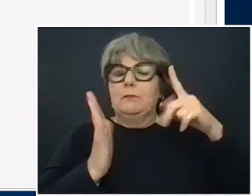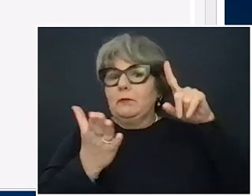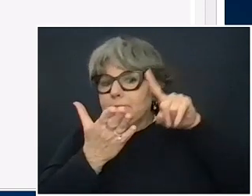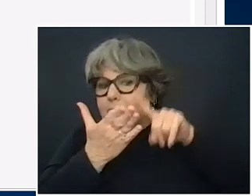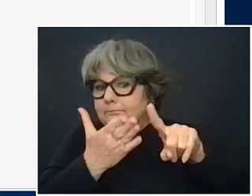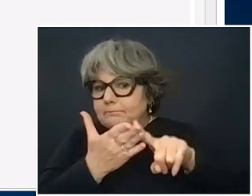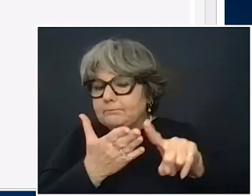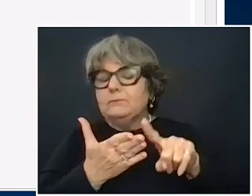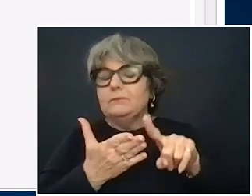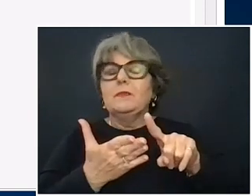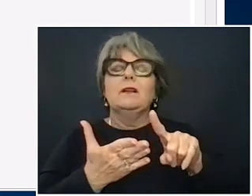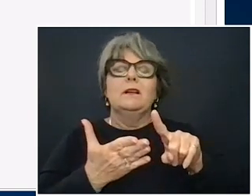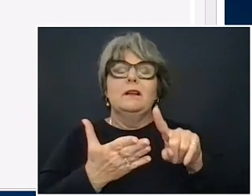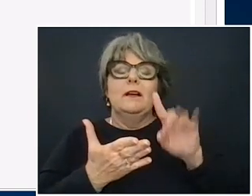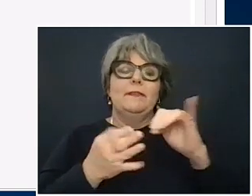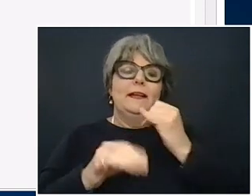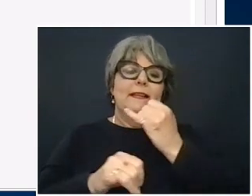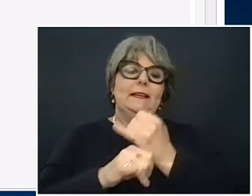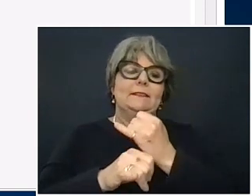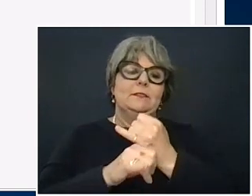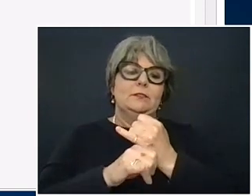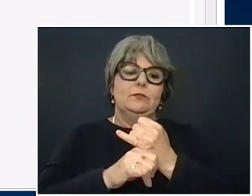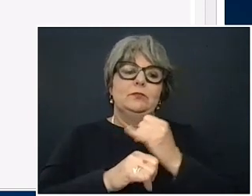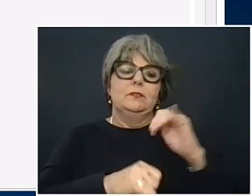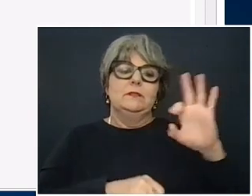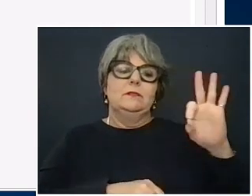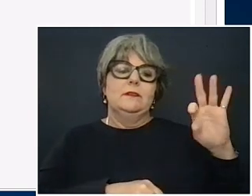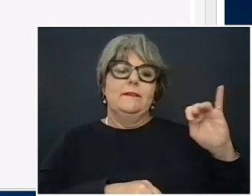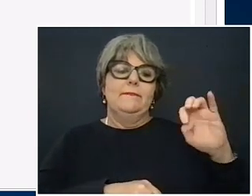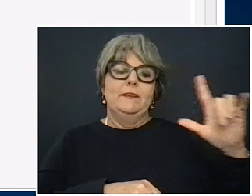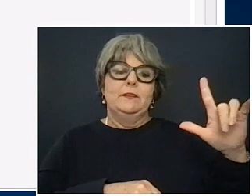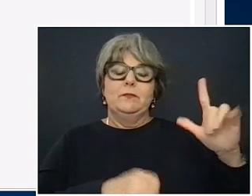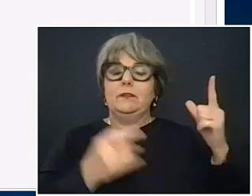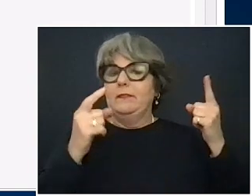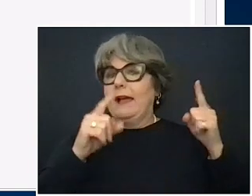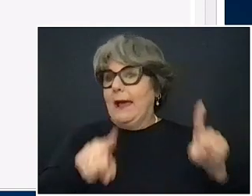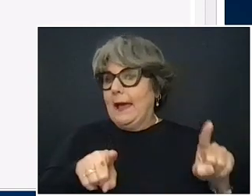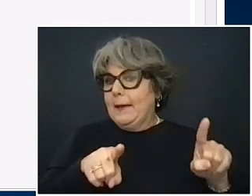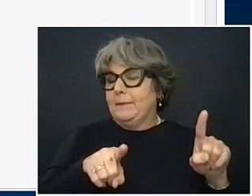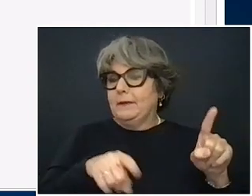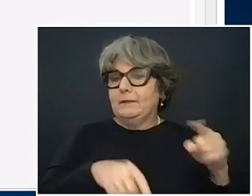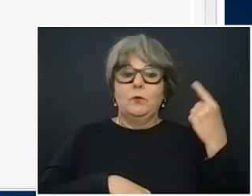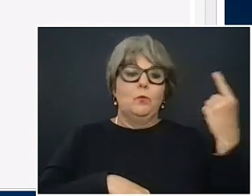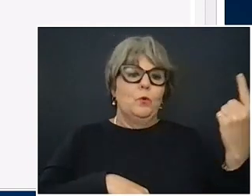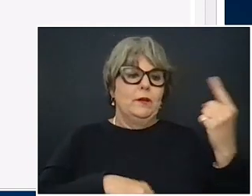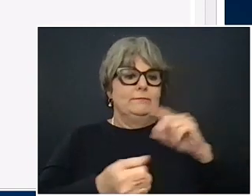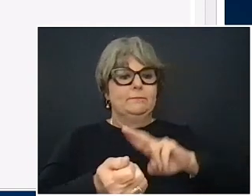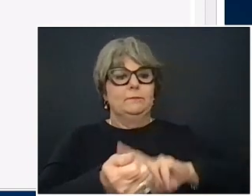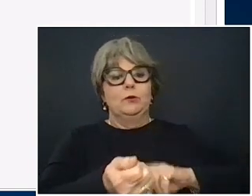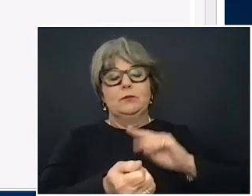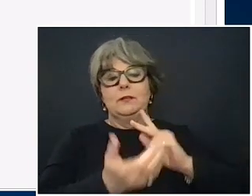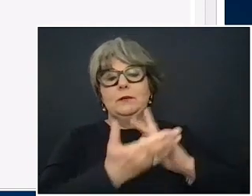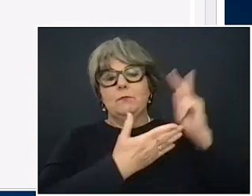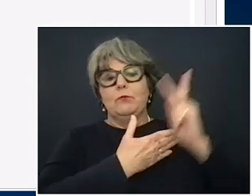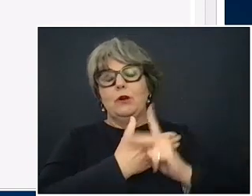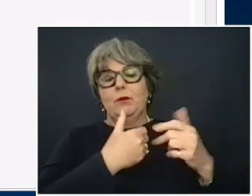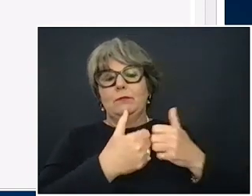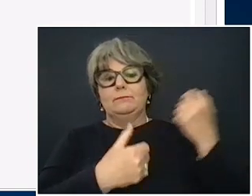institution. So if there is, by chance, a standalone nursing program, that standalone nursing program still has to be